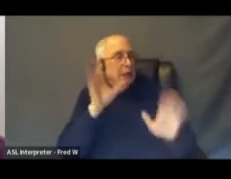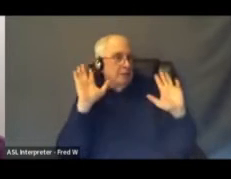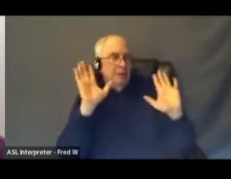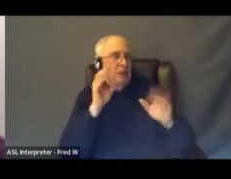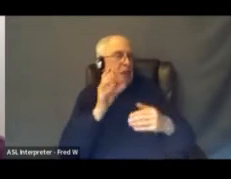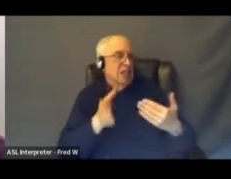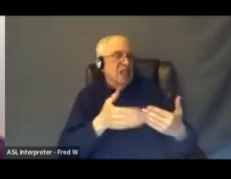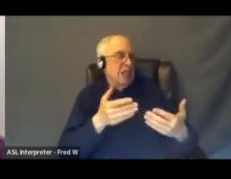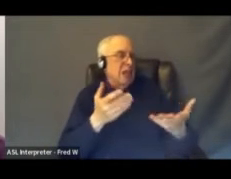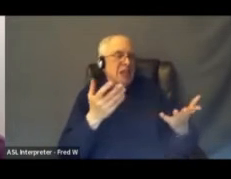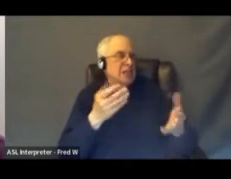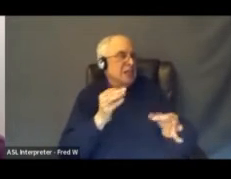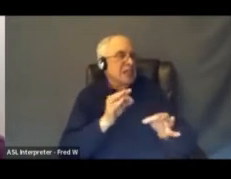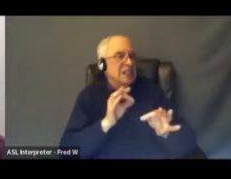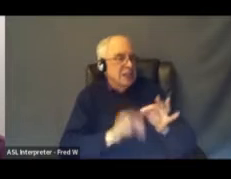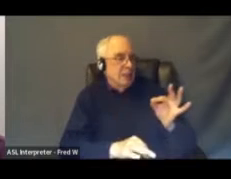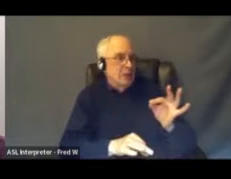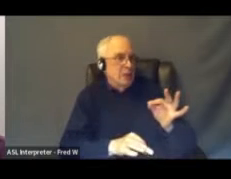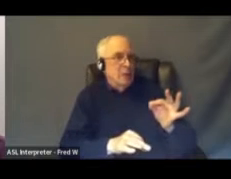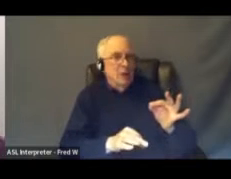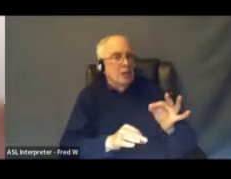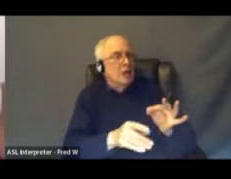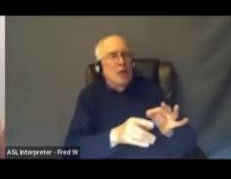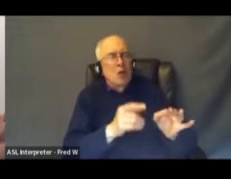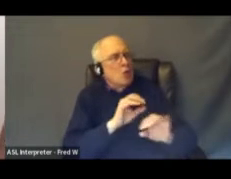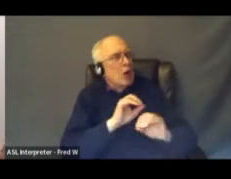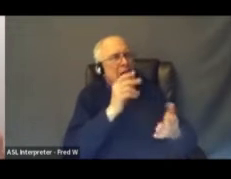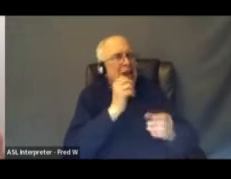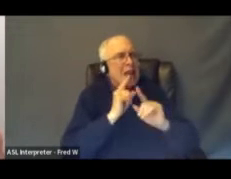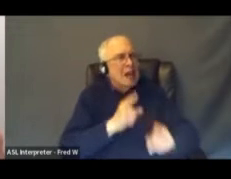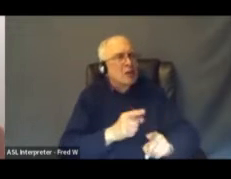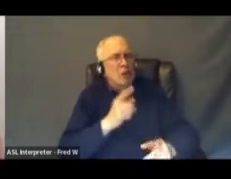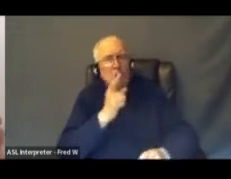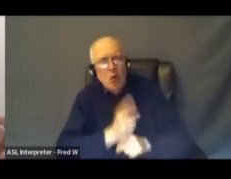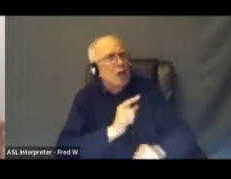wrong answer. Just go with the one that you feel fits the best. It's a spectrum from I don't